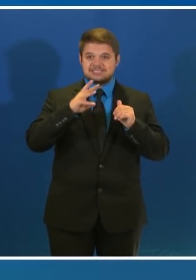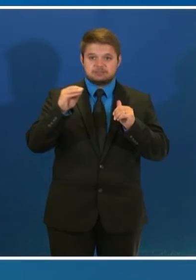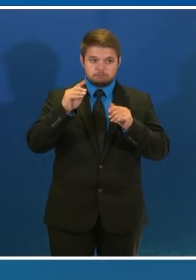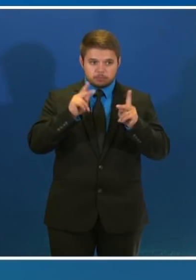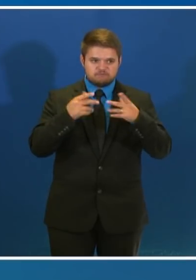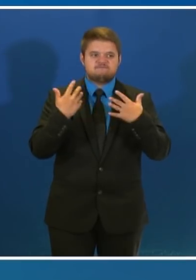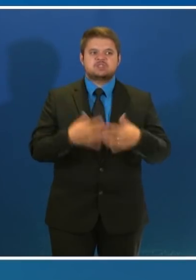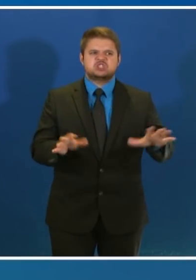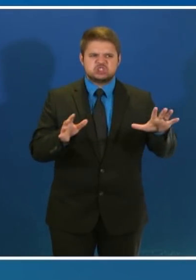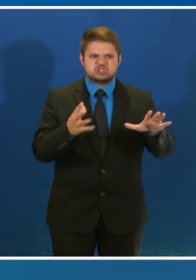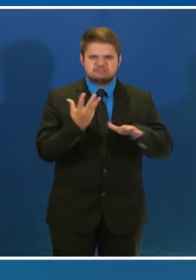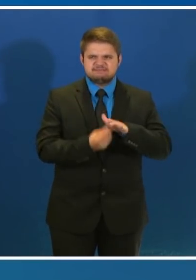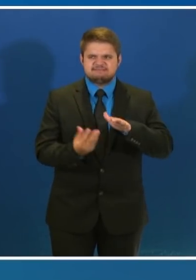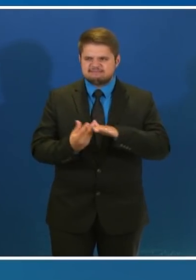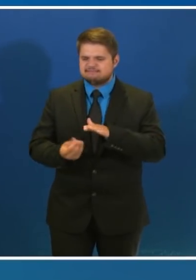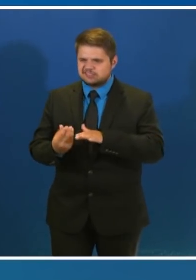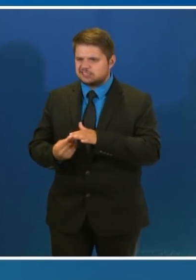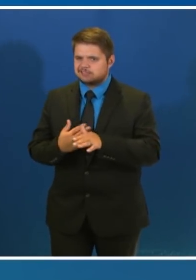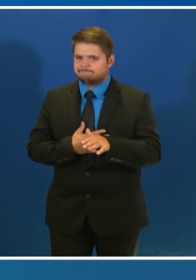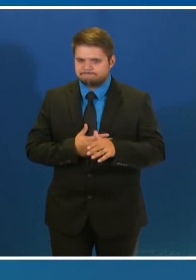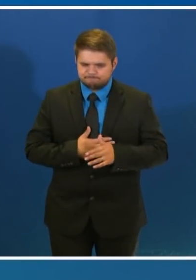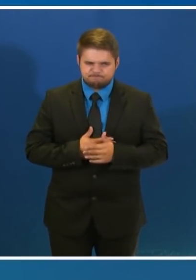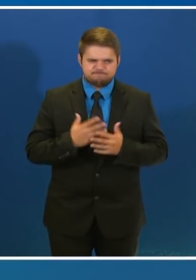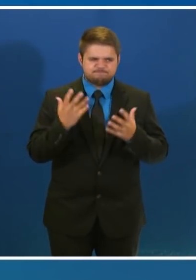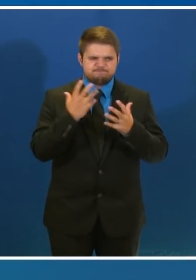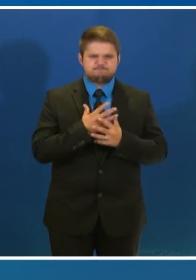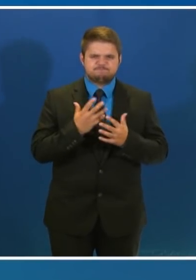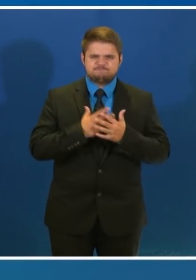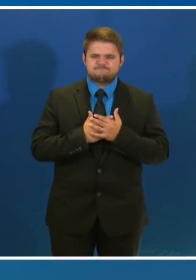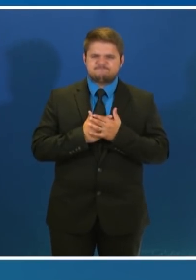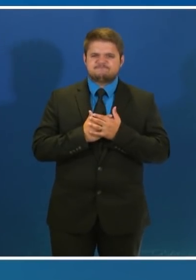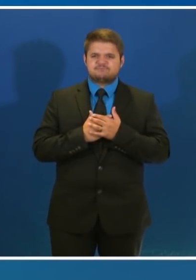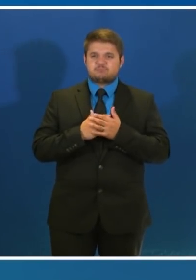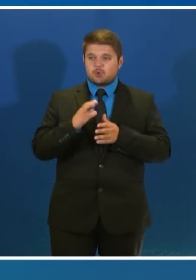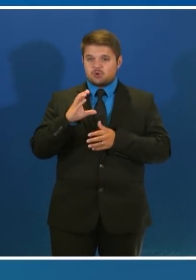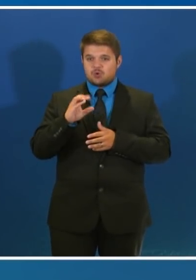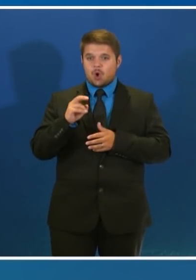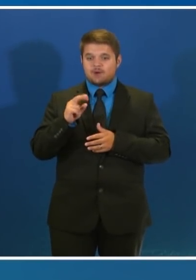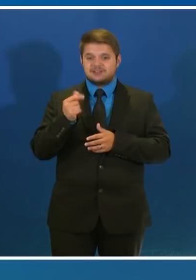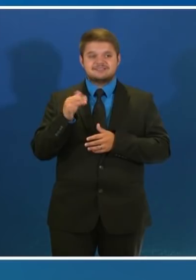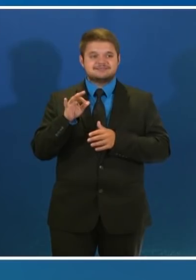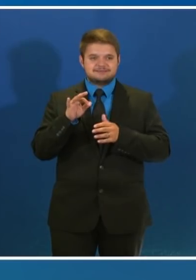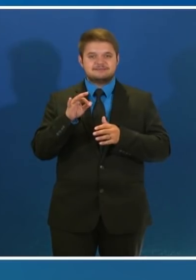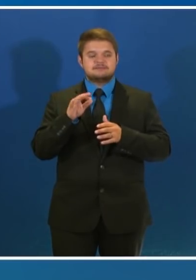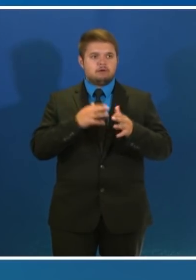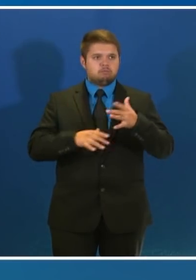Because COVID-19 cases continue to grow the entire state of Washington remains on hold